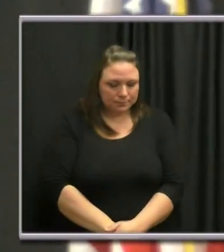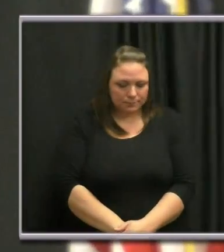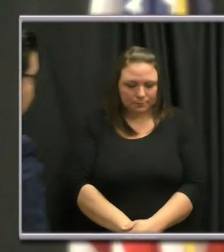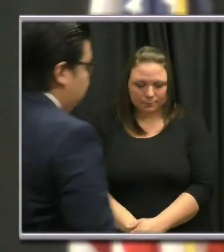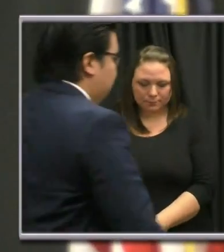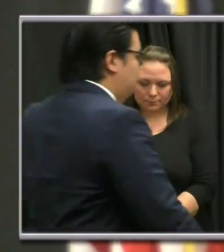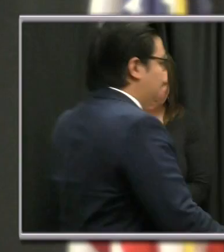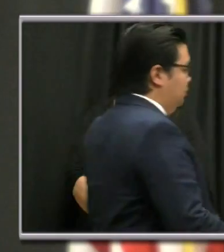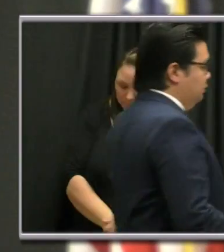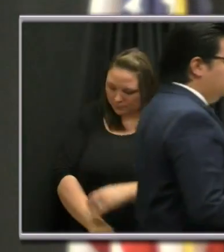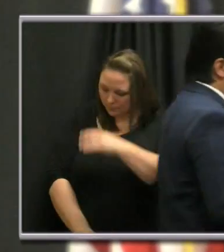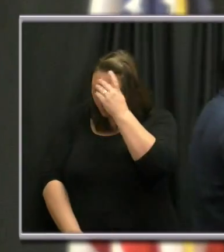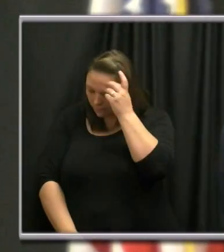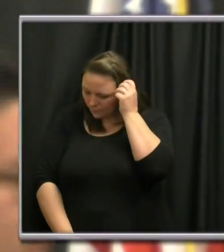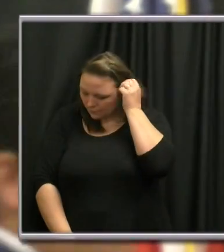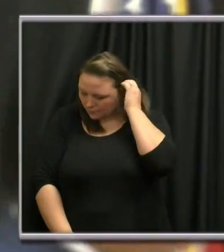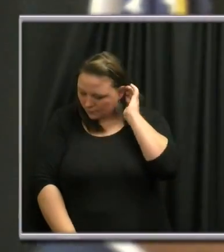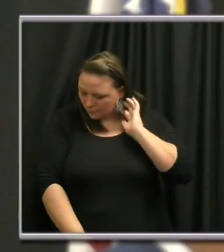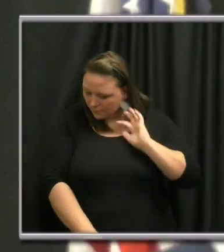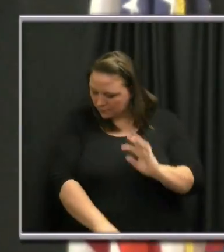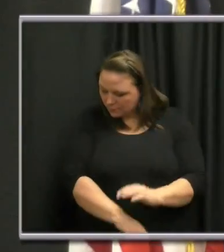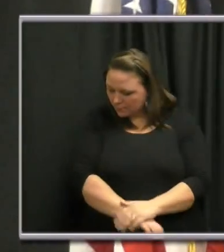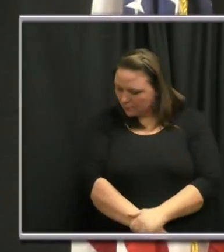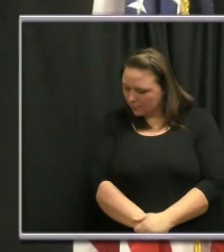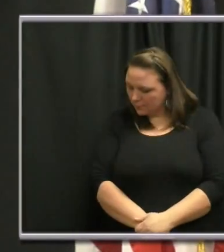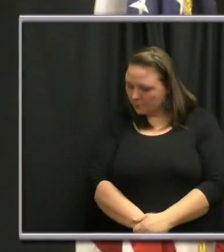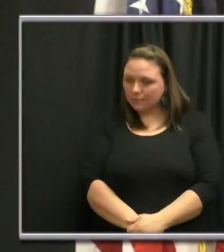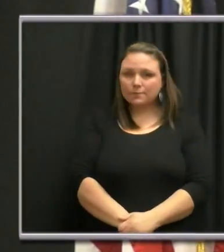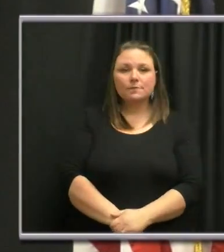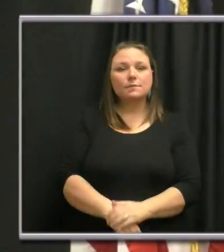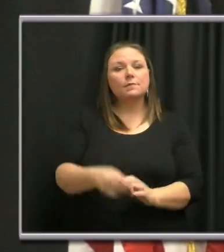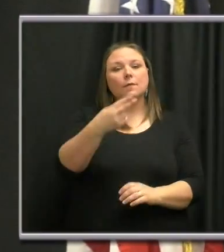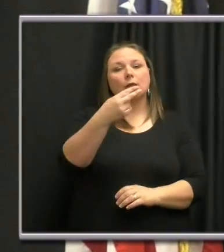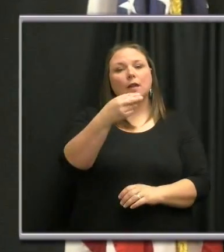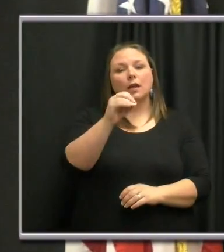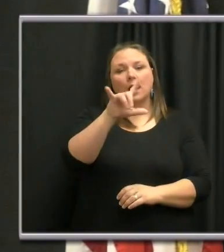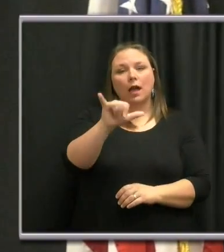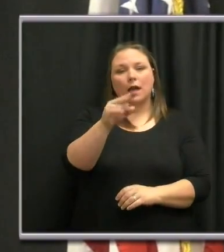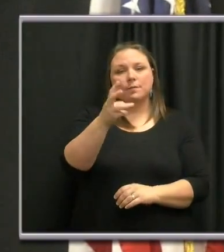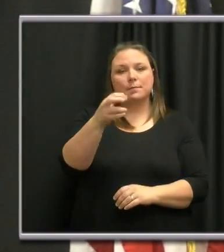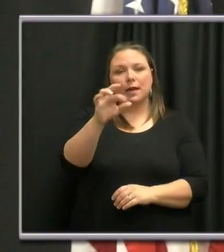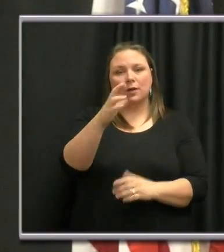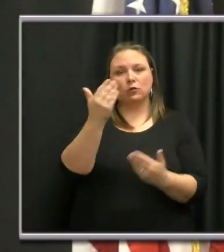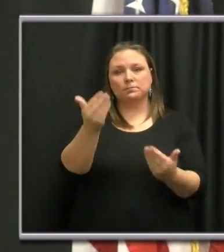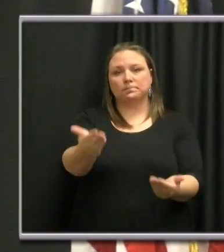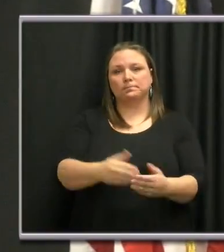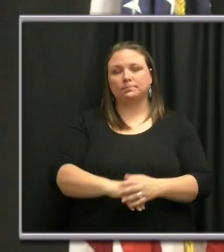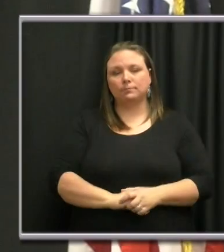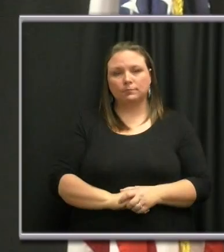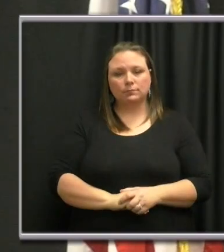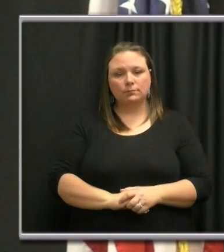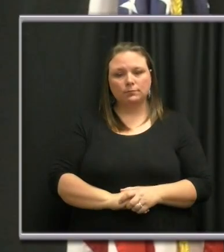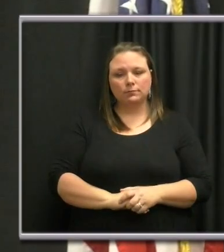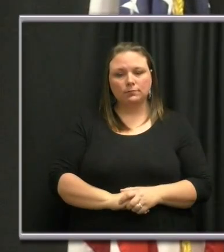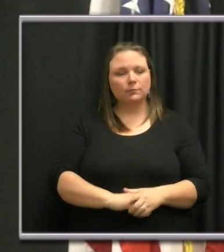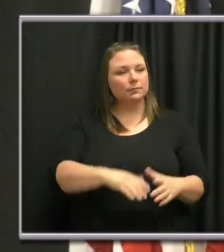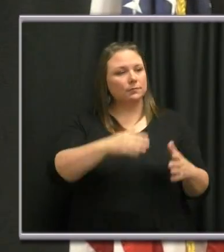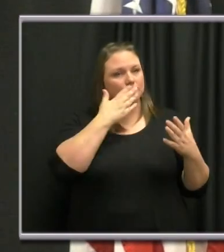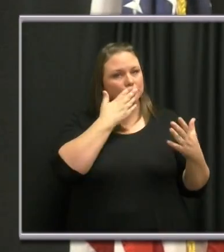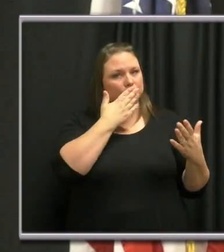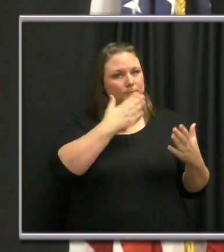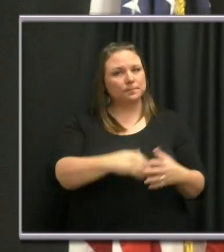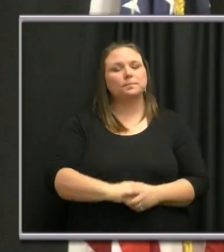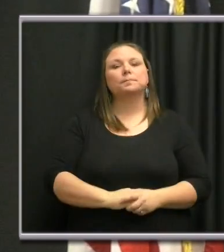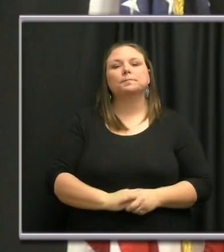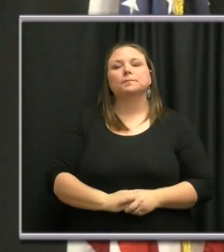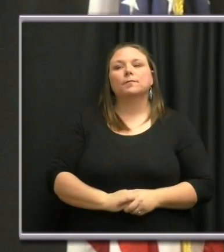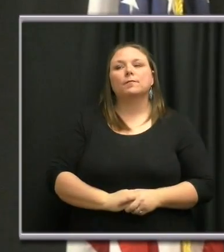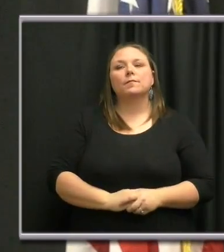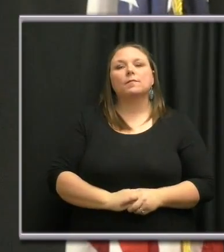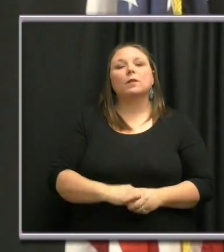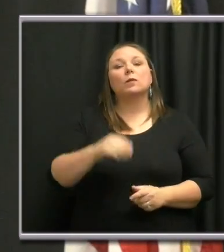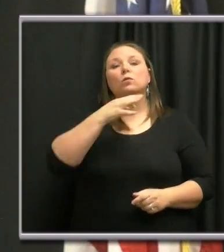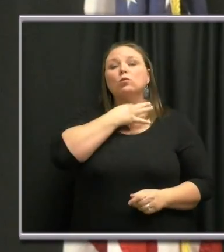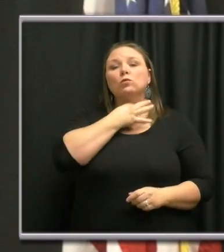SUNDAY. HOLLY MEYER PLEASE GO